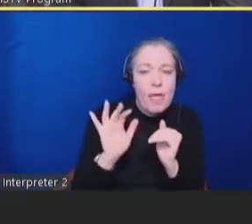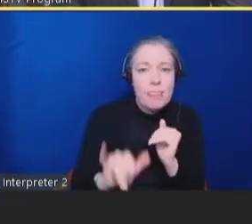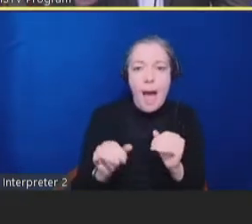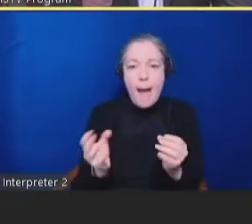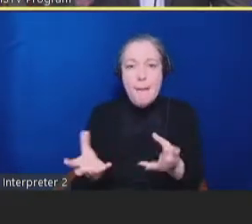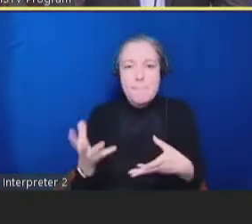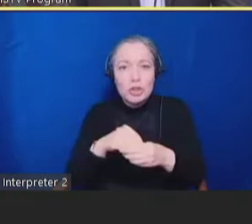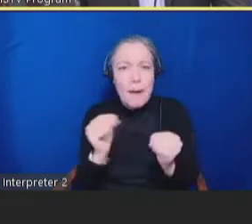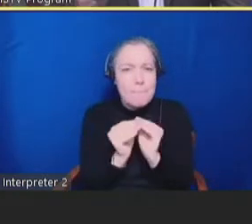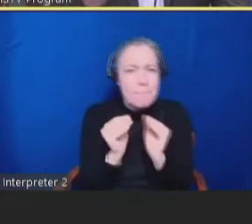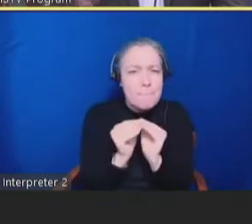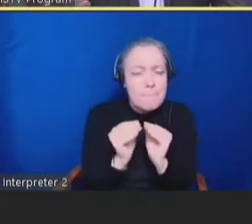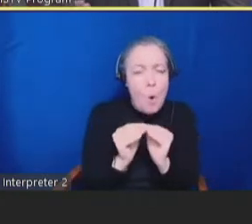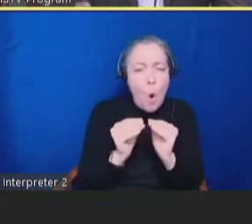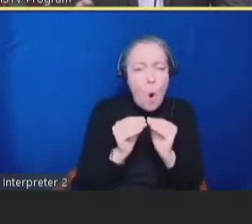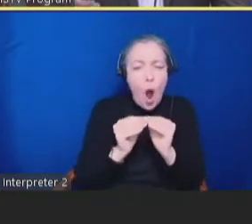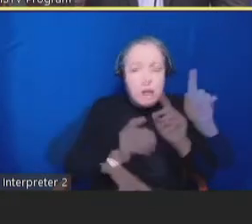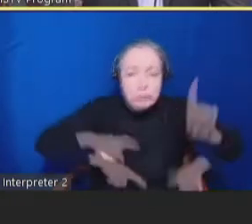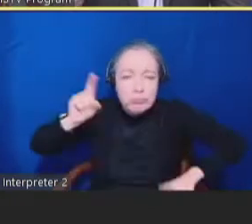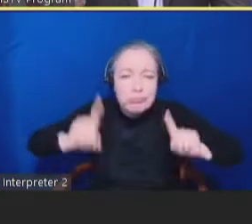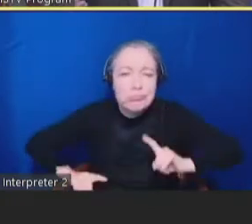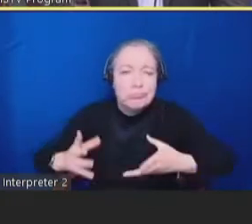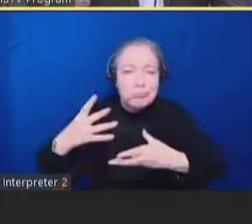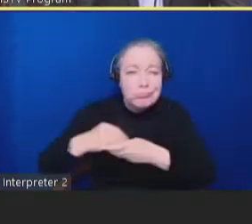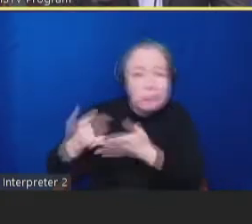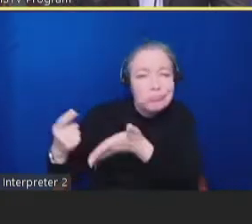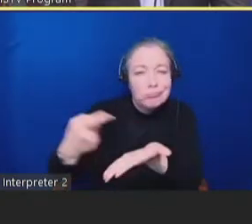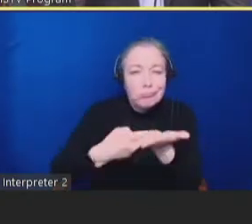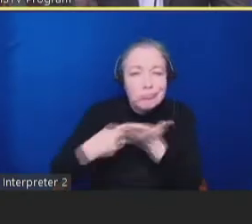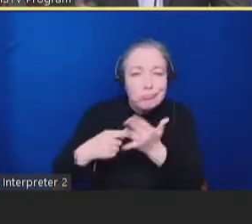All the information that we'll talk about here is publicly available. You will see a QR code